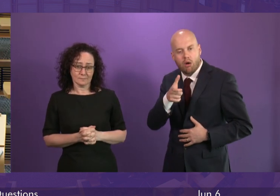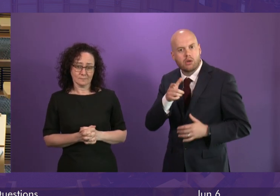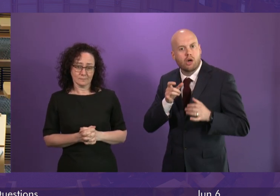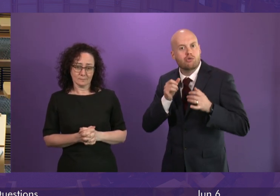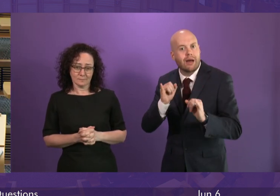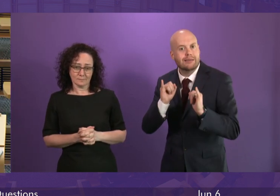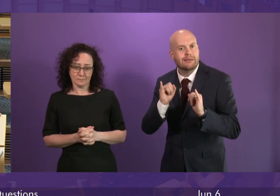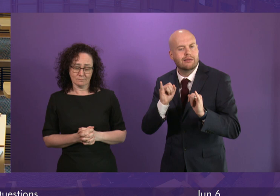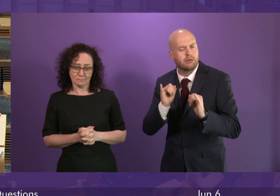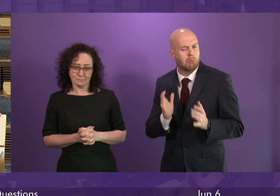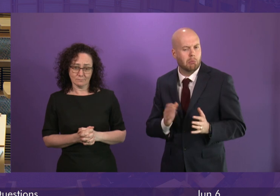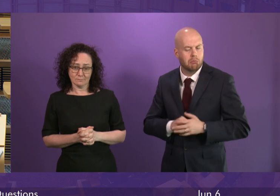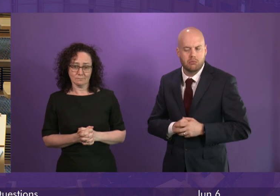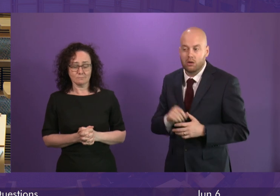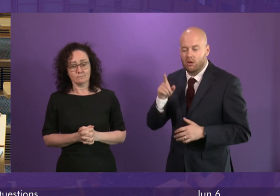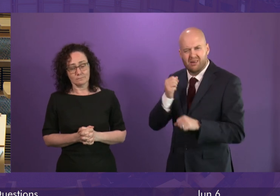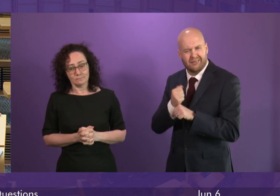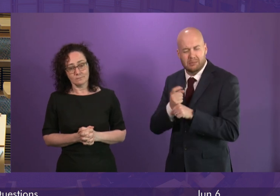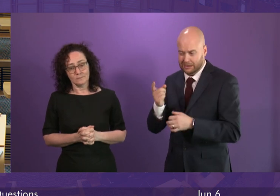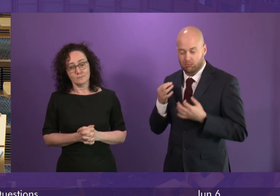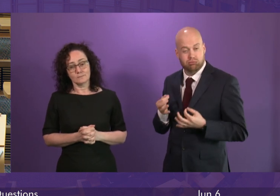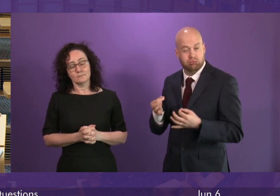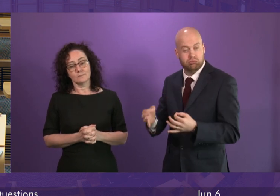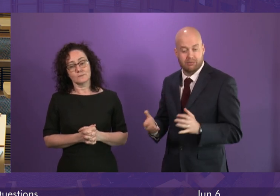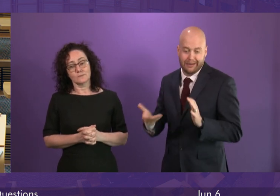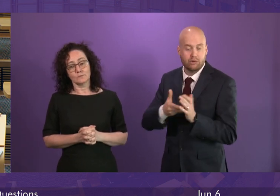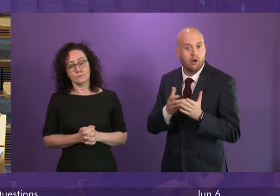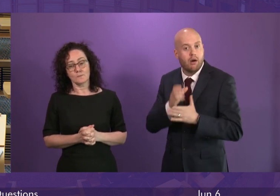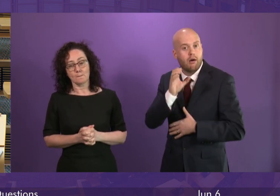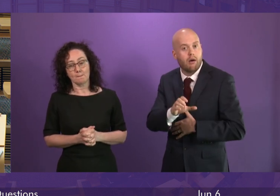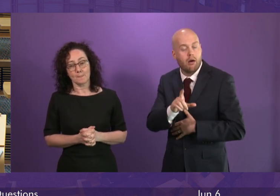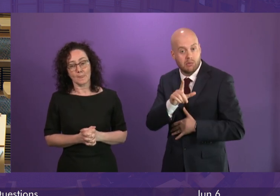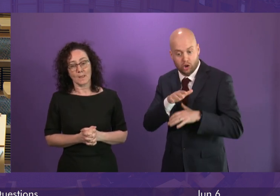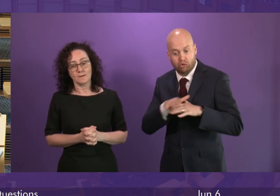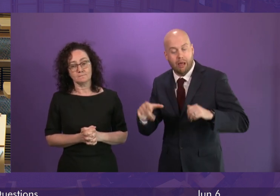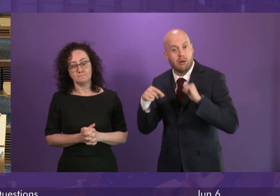has been delaying the income supplement, child poverty in Scotland has continued to rise.